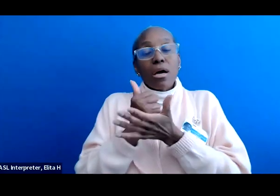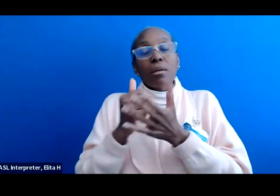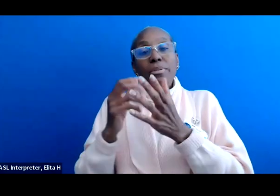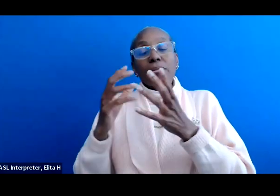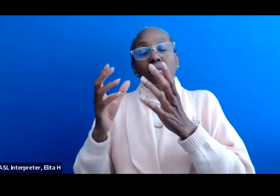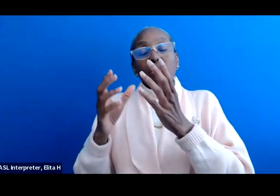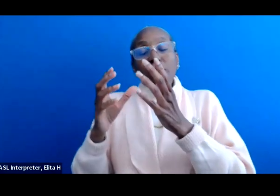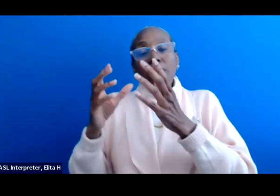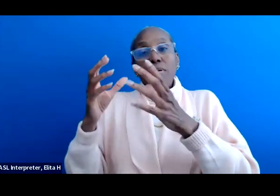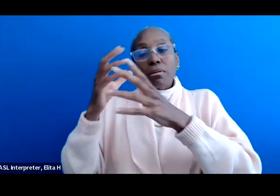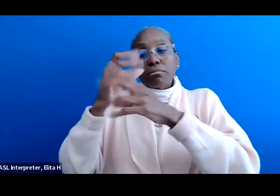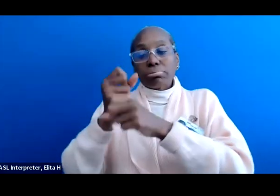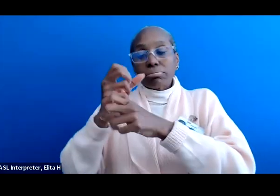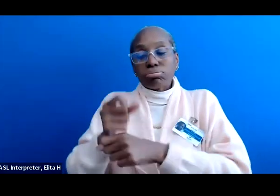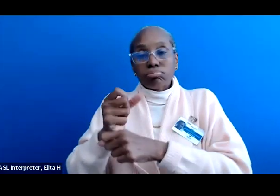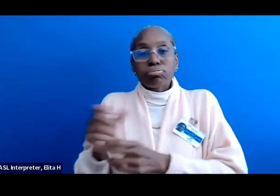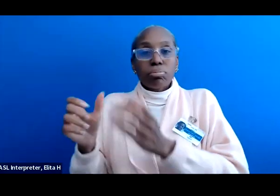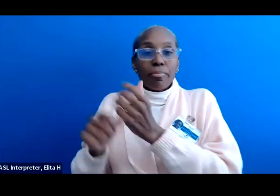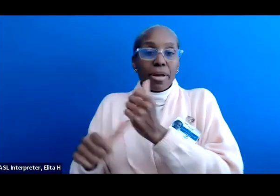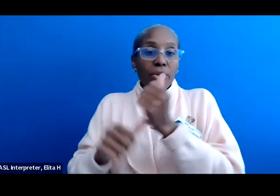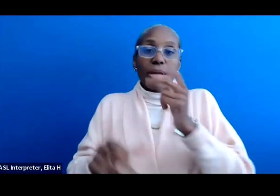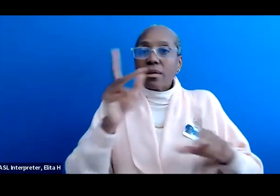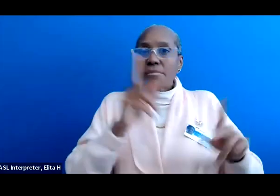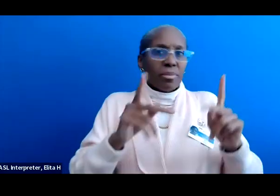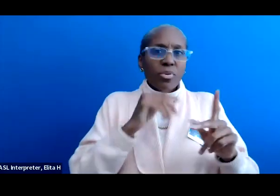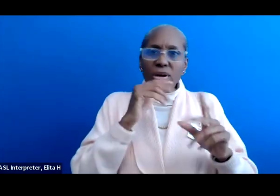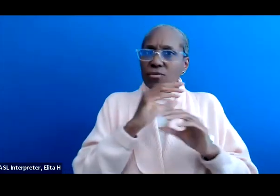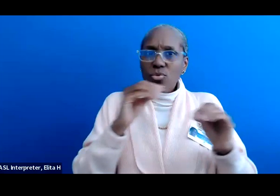and just even sitting, people who don't have paralysis that just